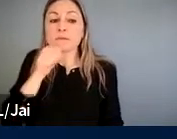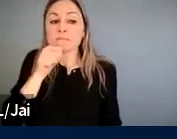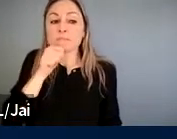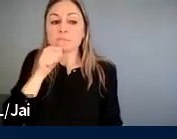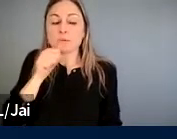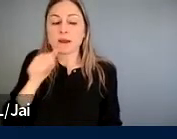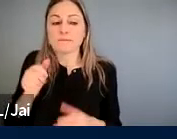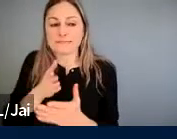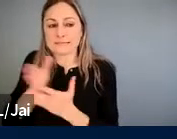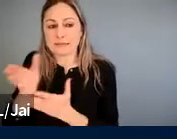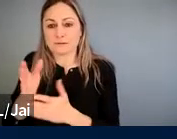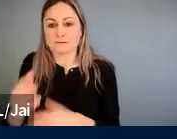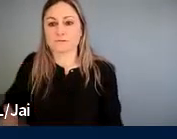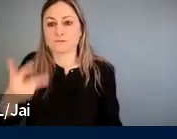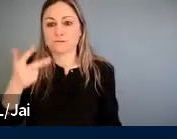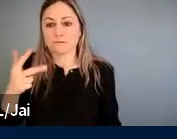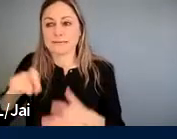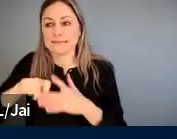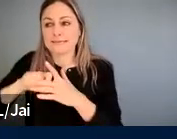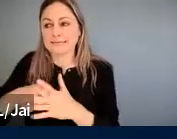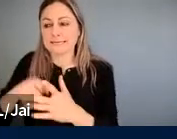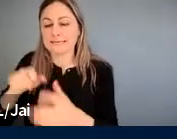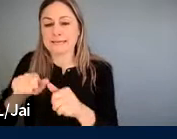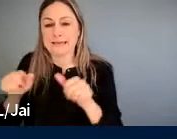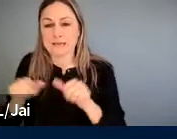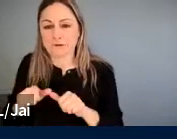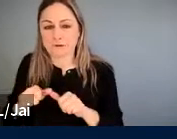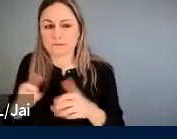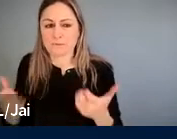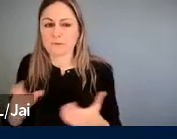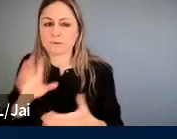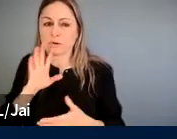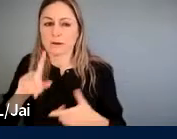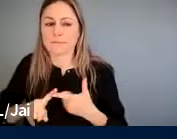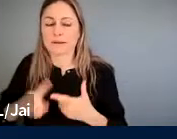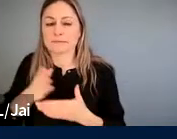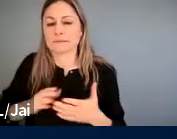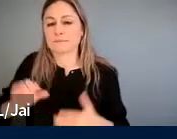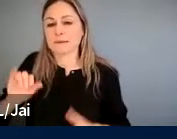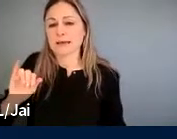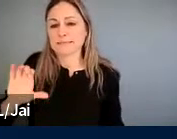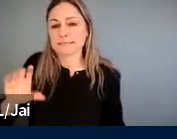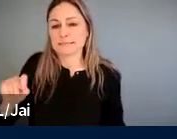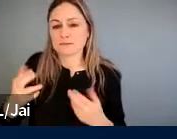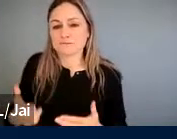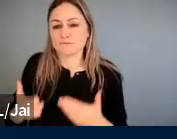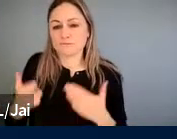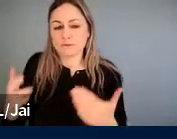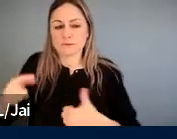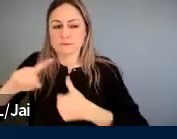key areas where I want to talk about some ICT recommendations. So the first starts with privacy.